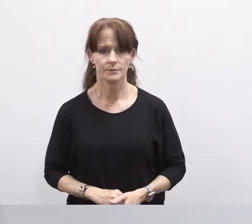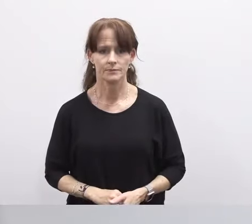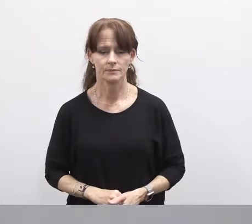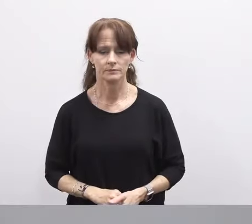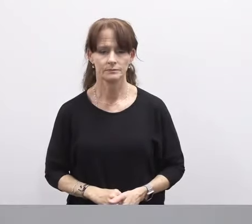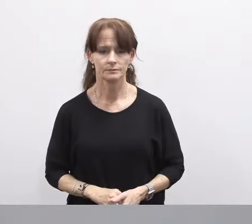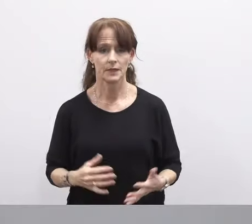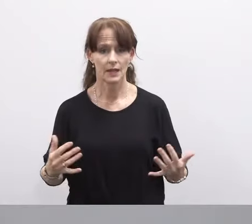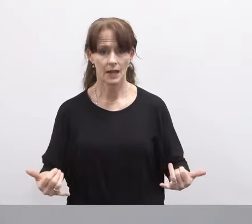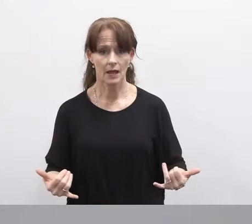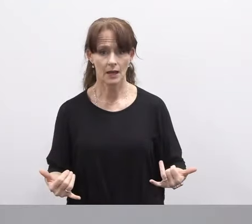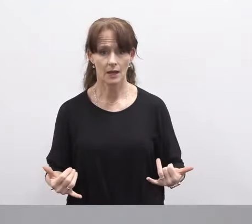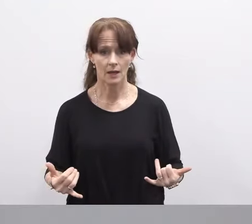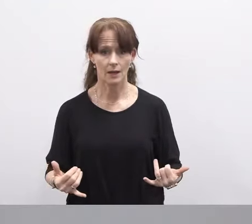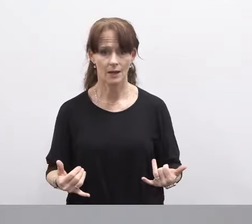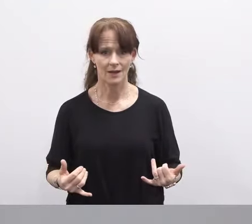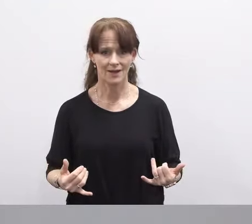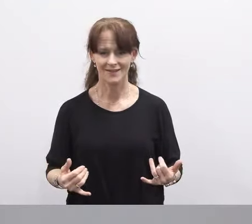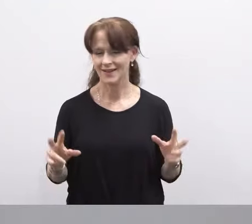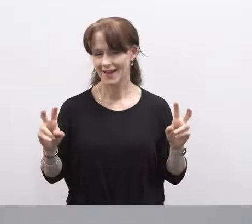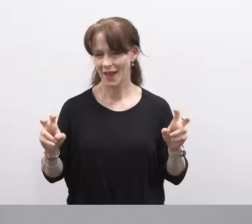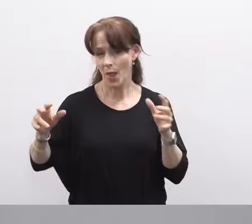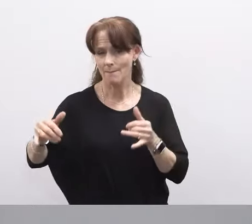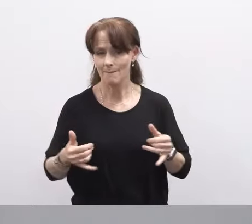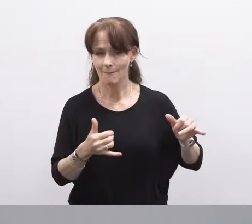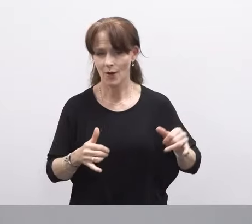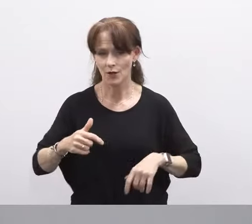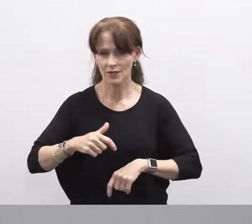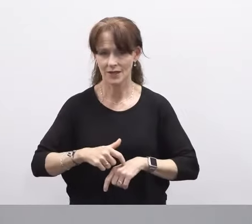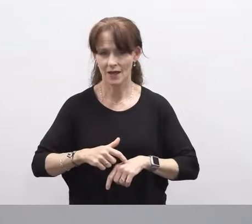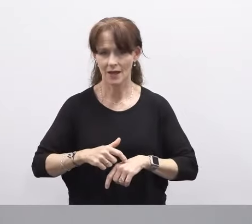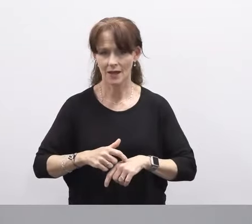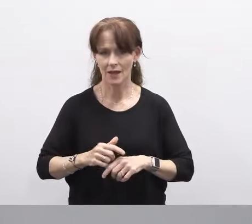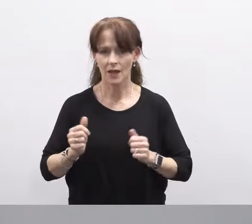And now it's party time with Ms. America Garcia,